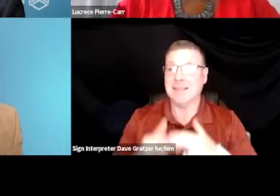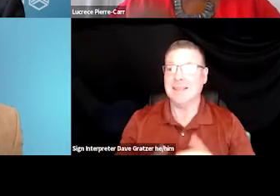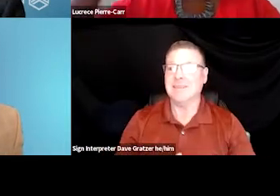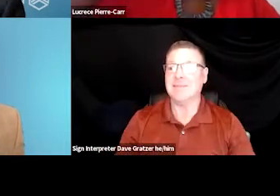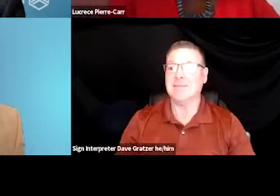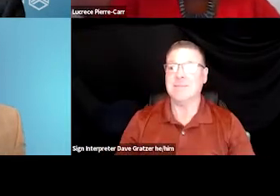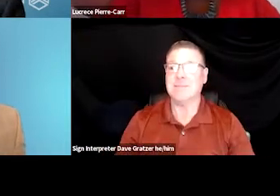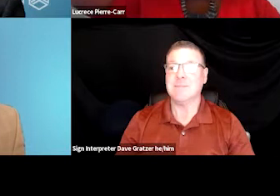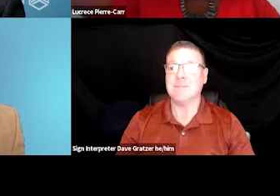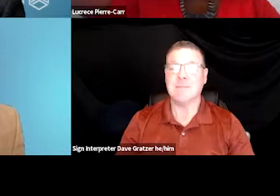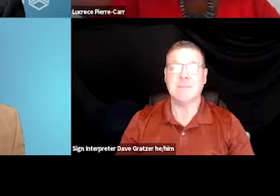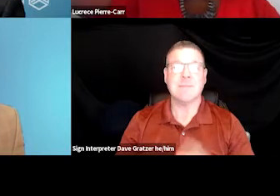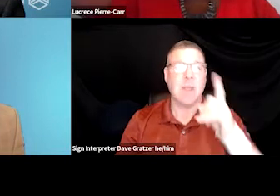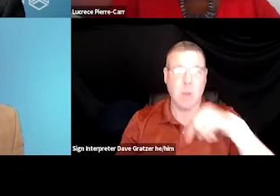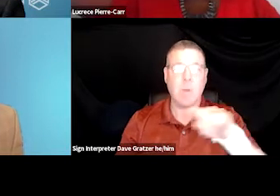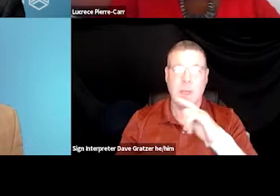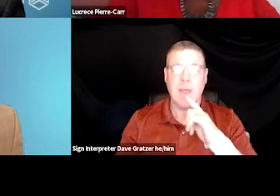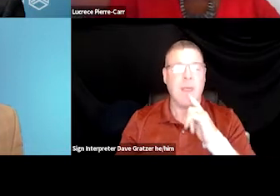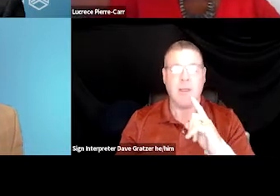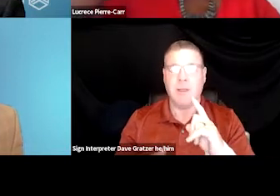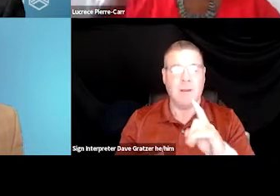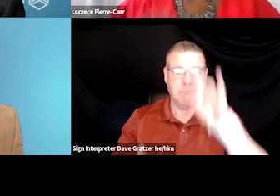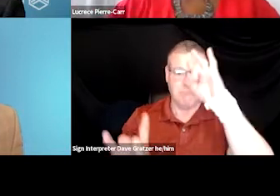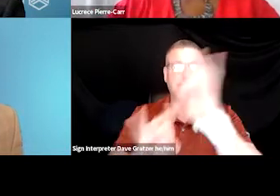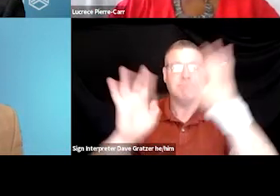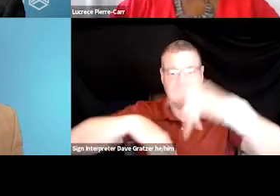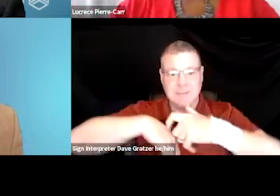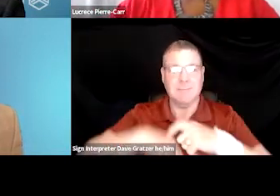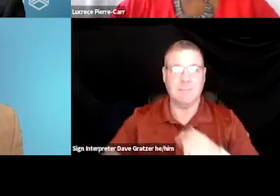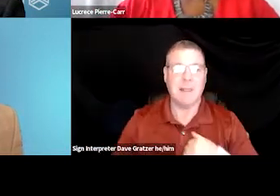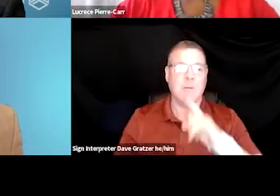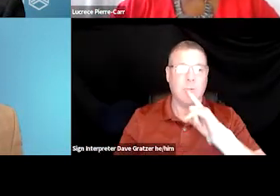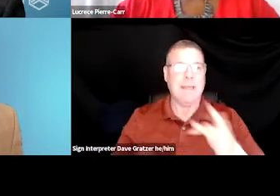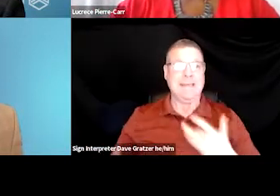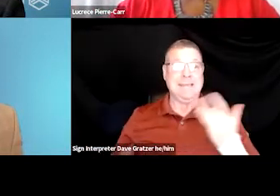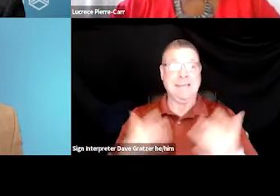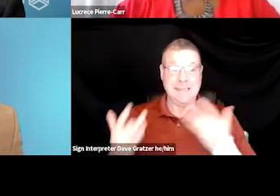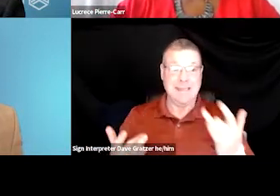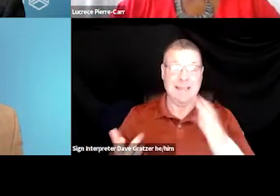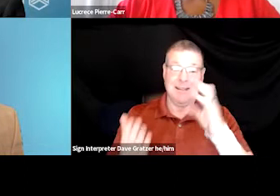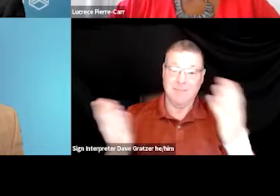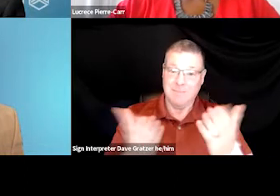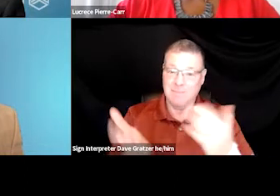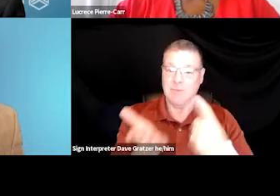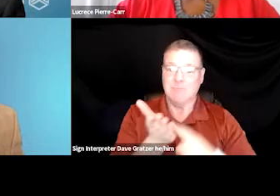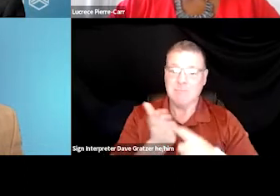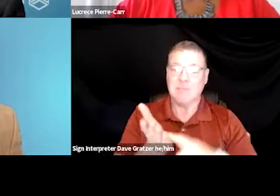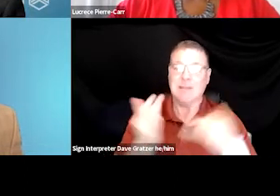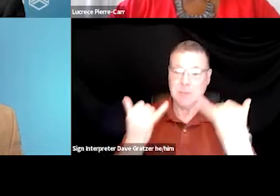You know, we are at a momentous time, and I'm really excited to be here today to talk with you all about it.